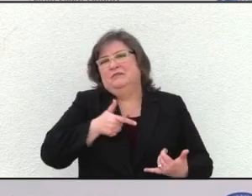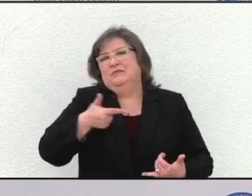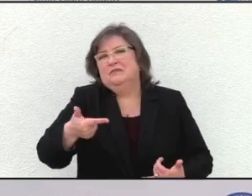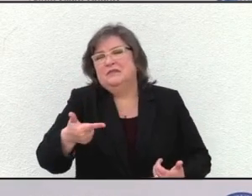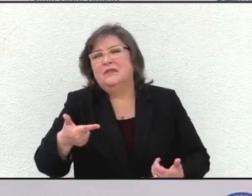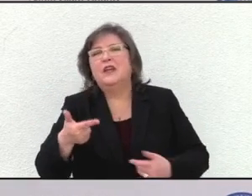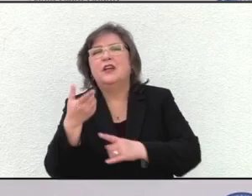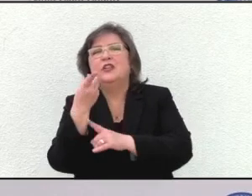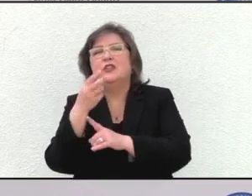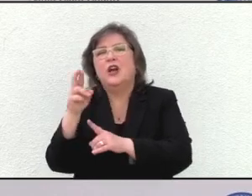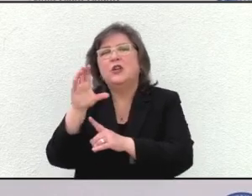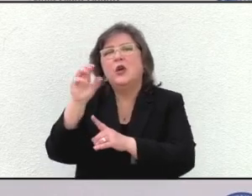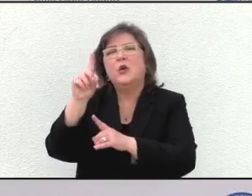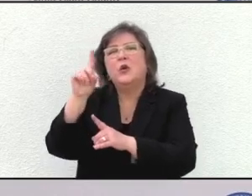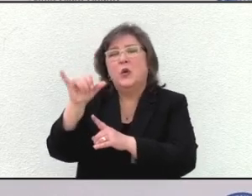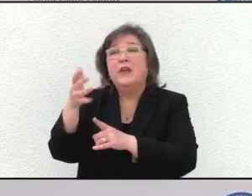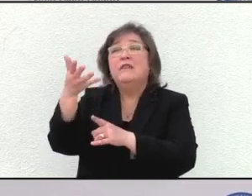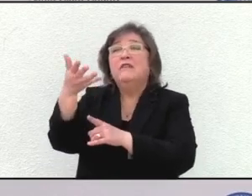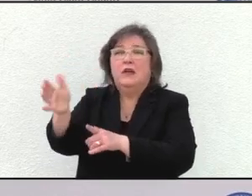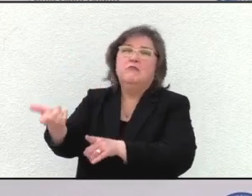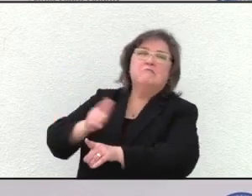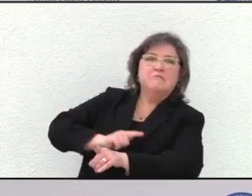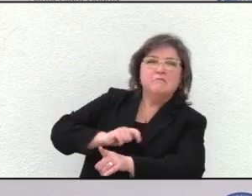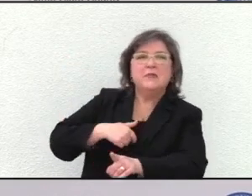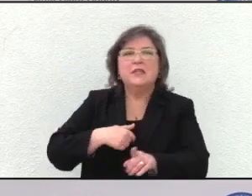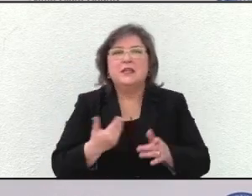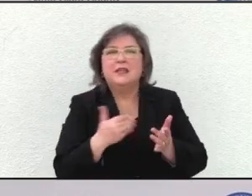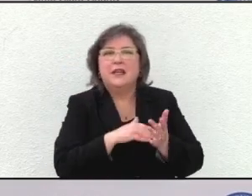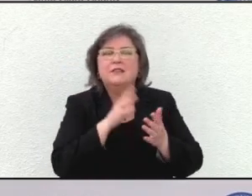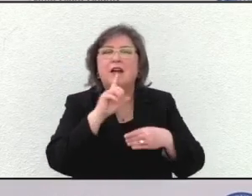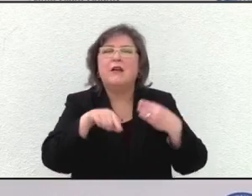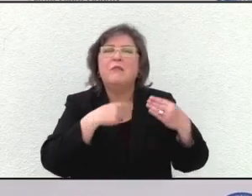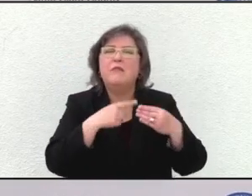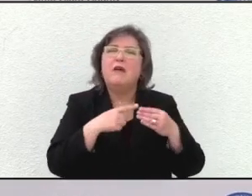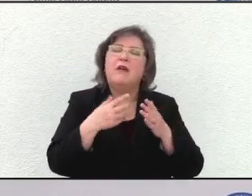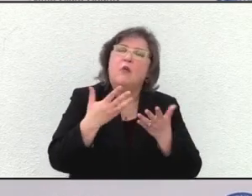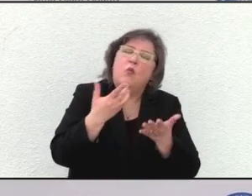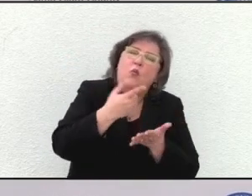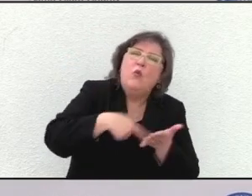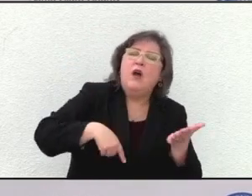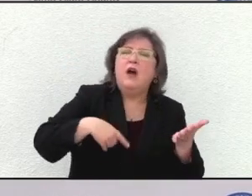up and talk a little bit more with some of the details about what these changes entering